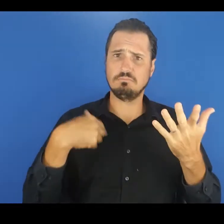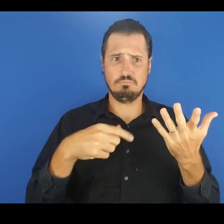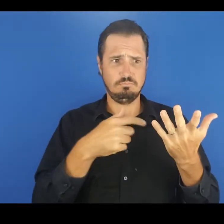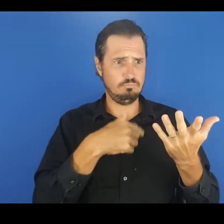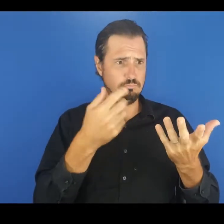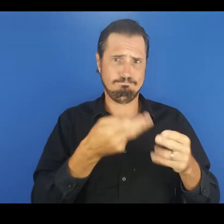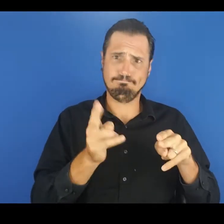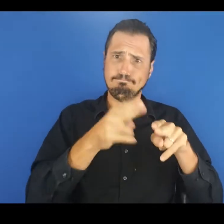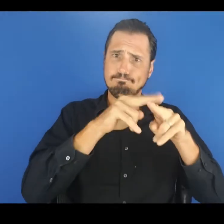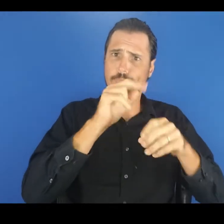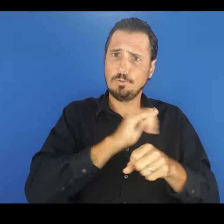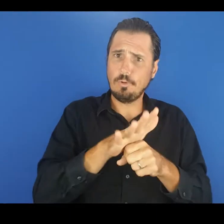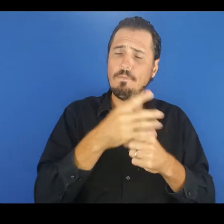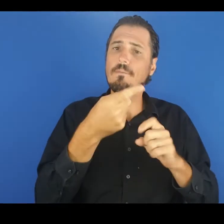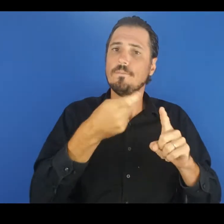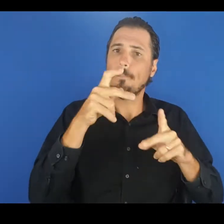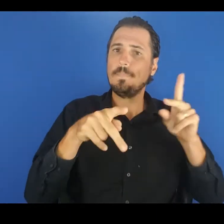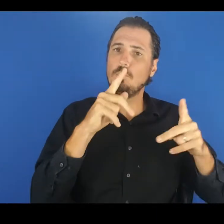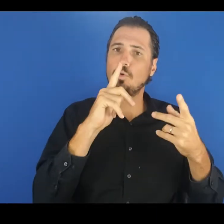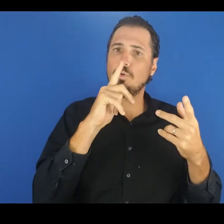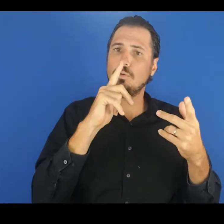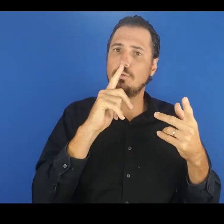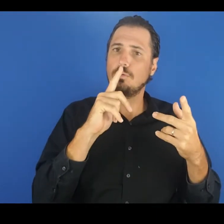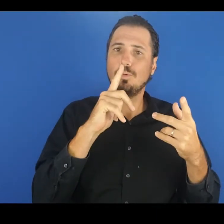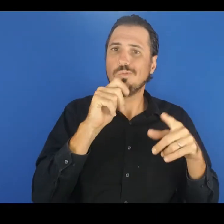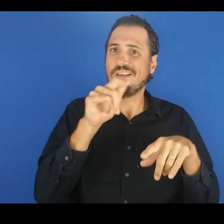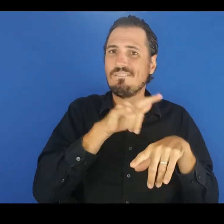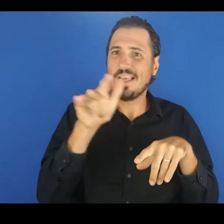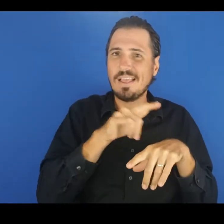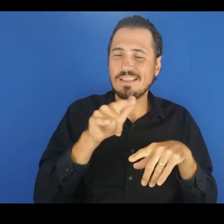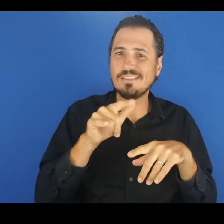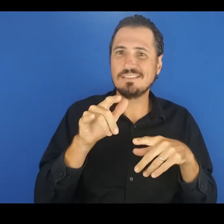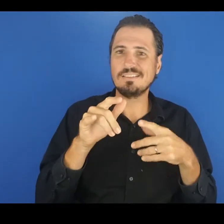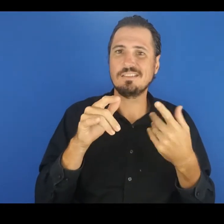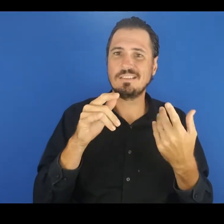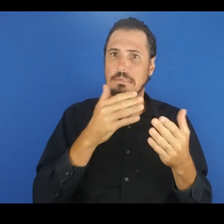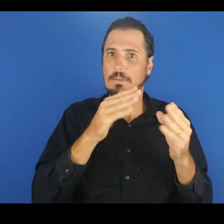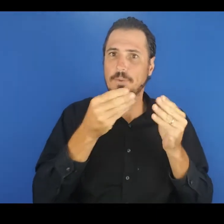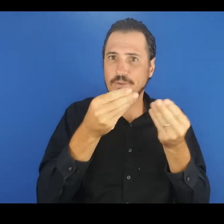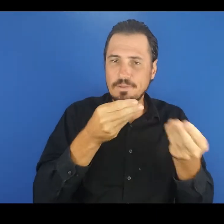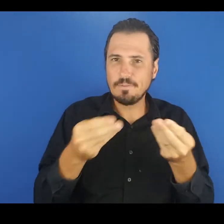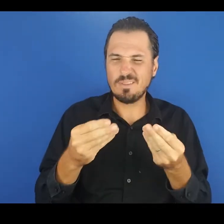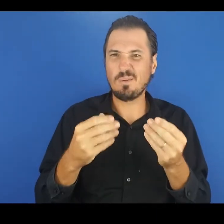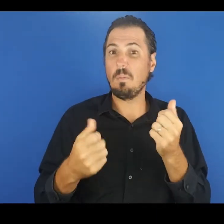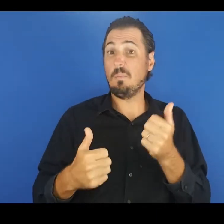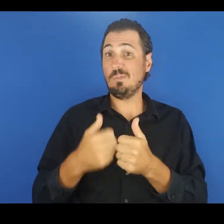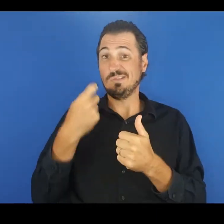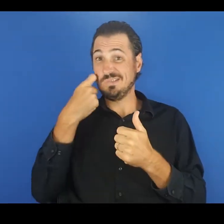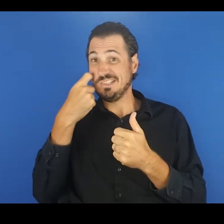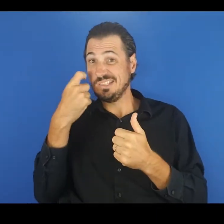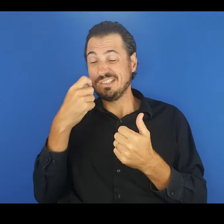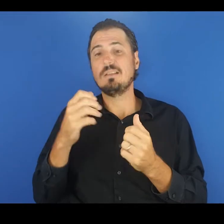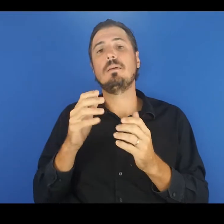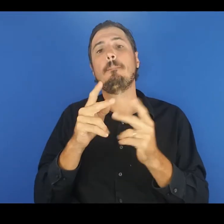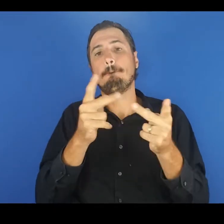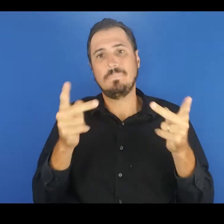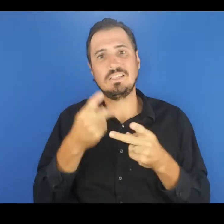The latest is another cluster at a place of worship For the latest, we turn to Public Health Preparedness Planner Lauren Guest.